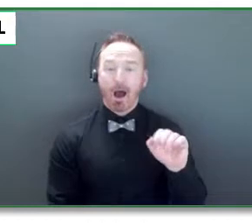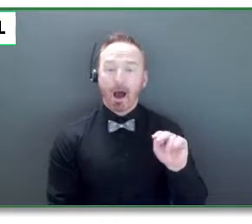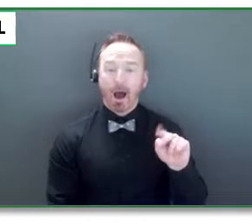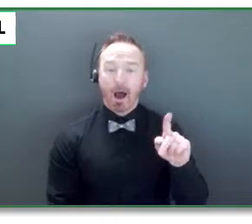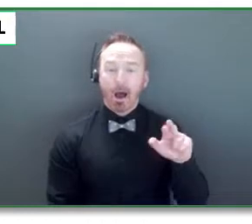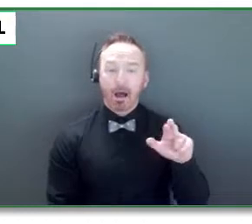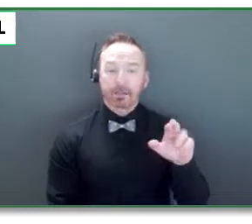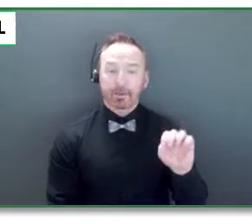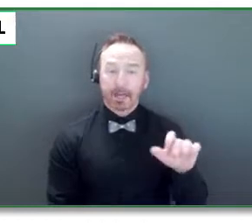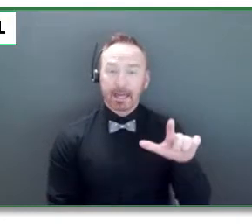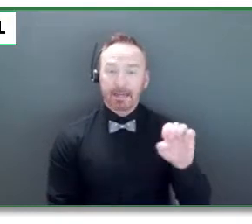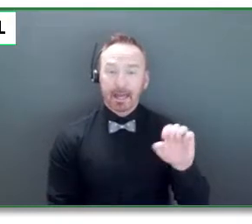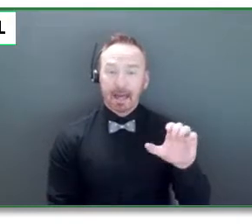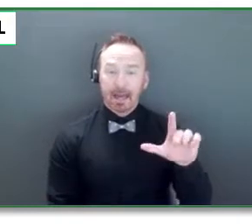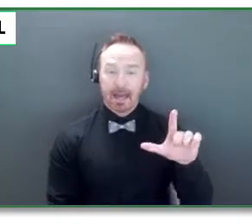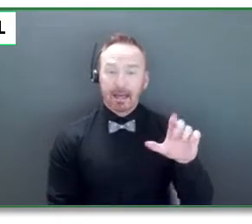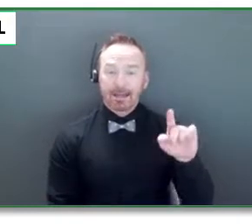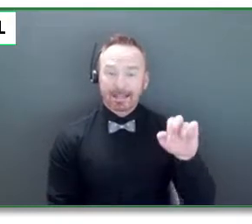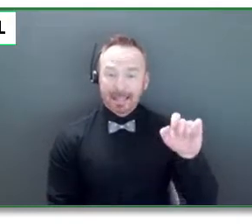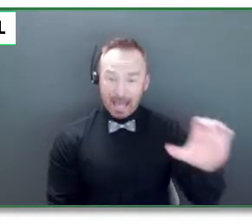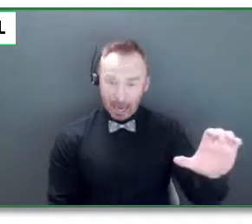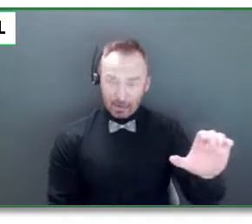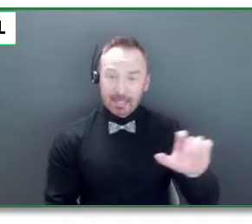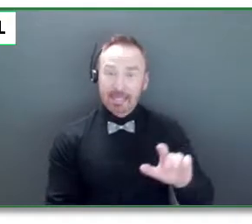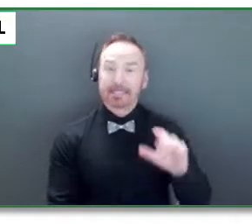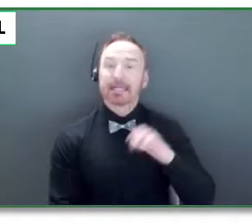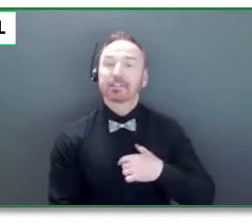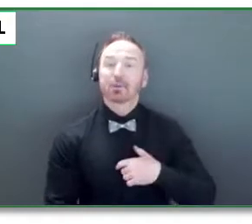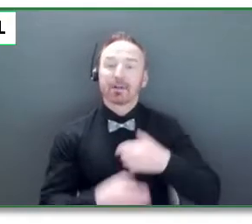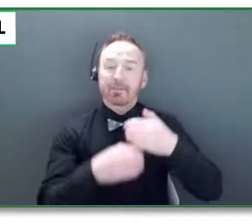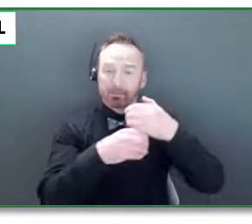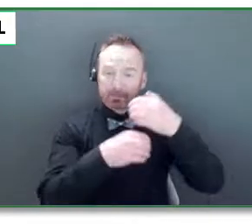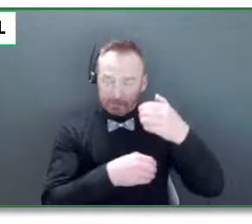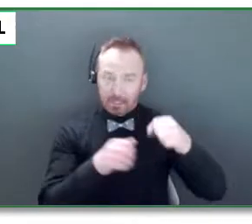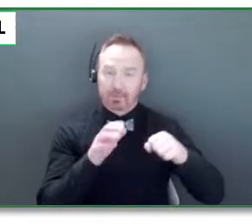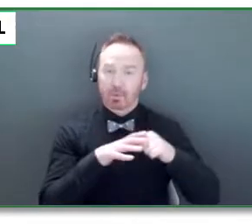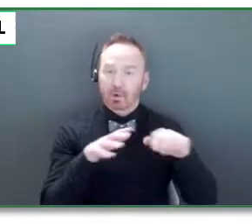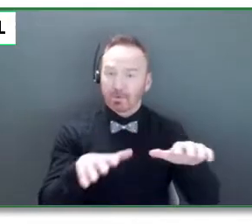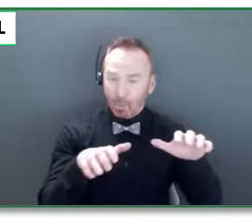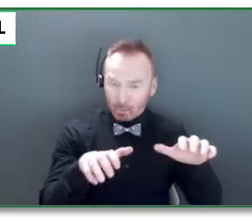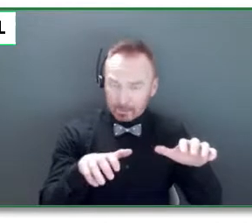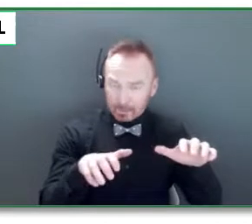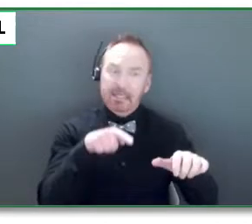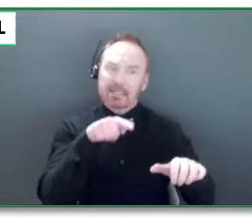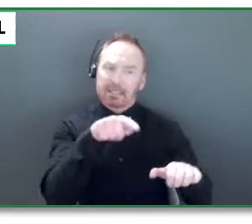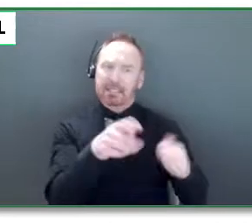and wanted to create an organization to make sure that tourism and culture